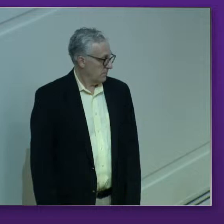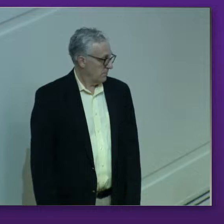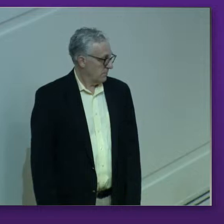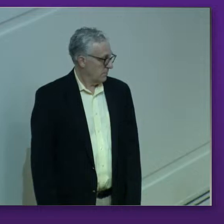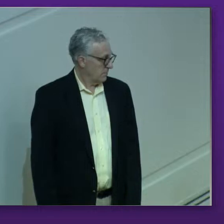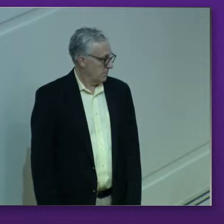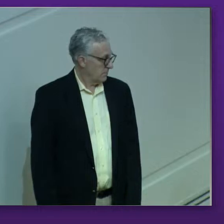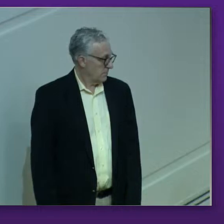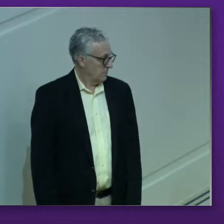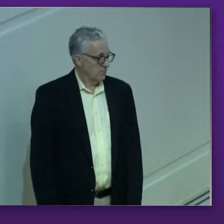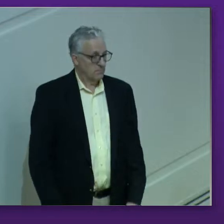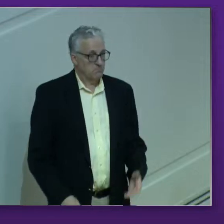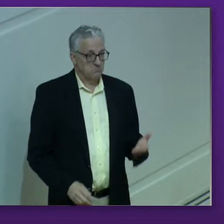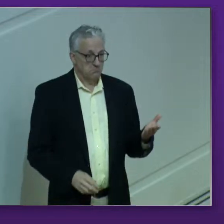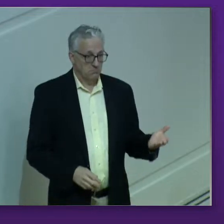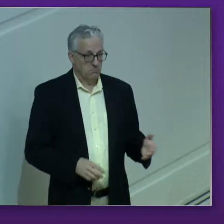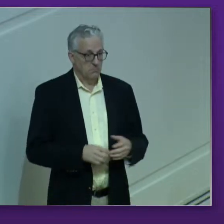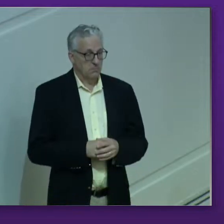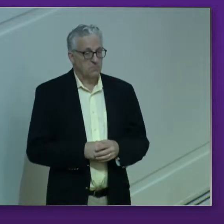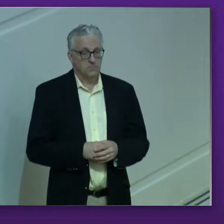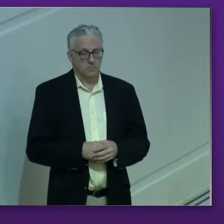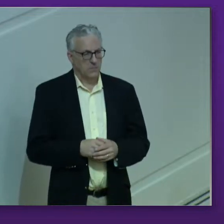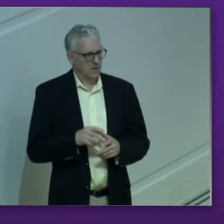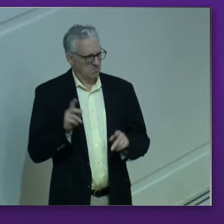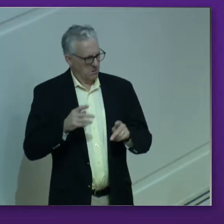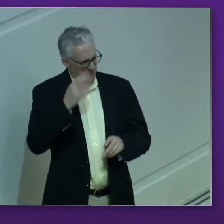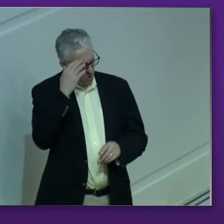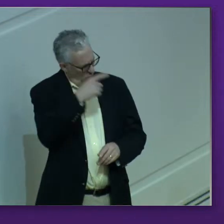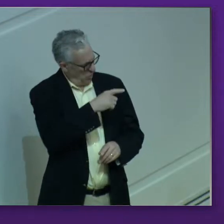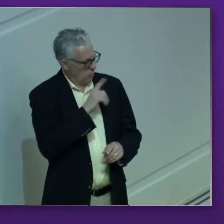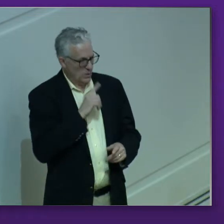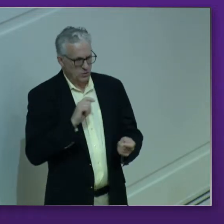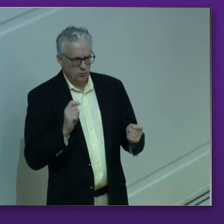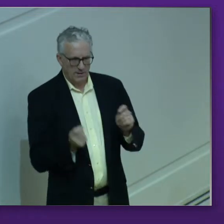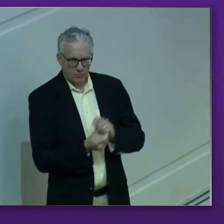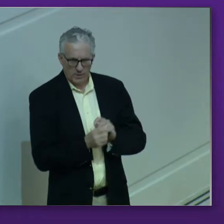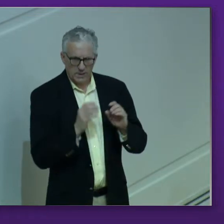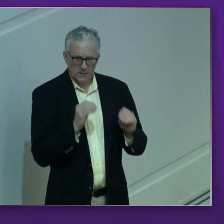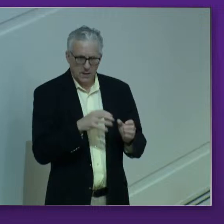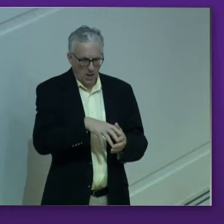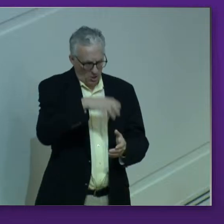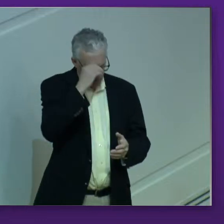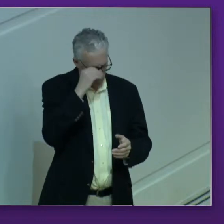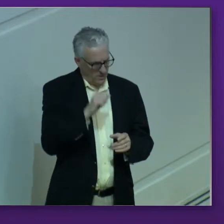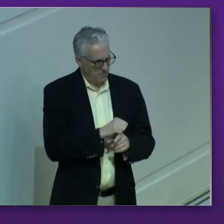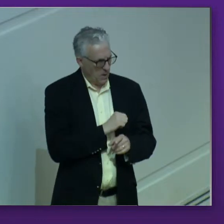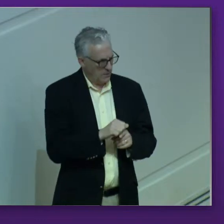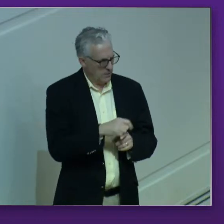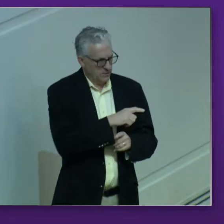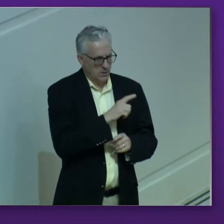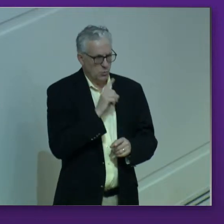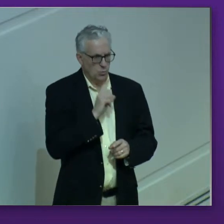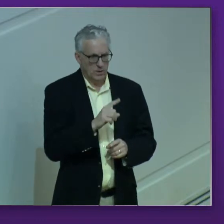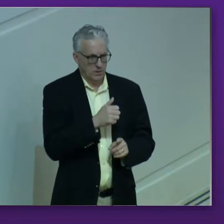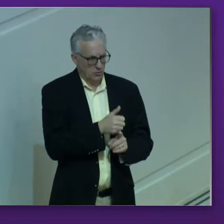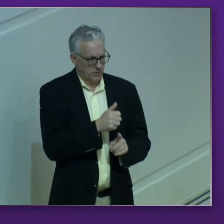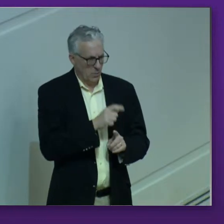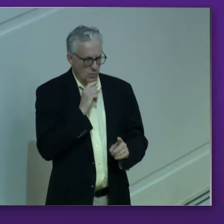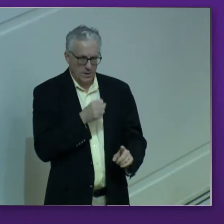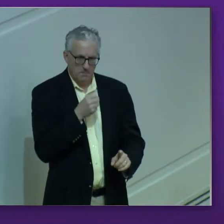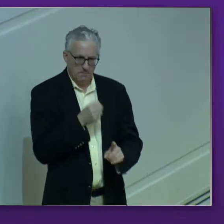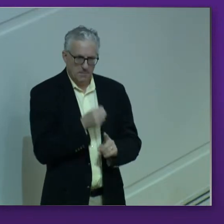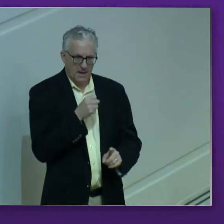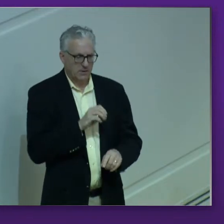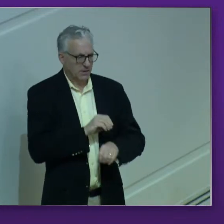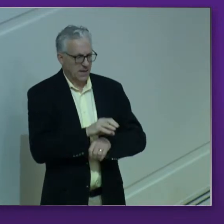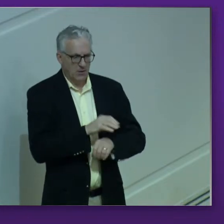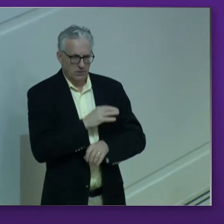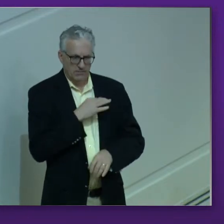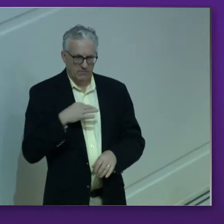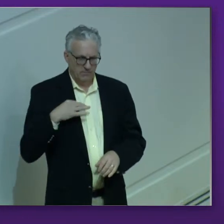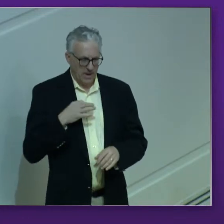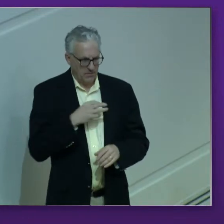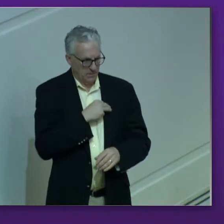NAMES] TO THE STAGE.